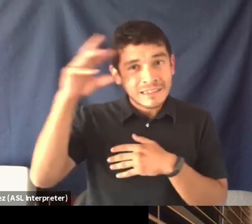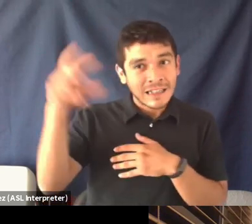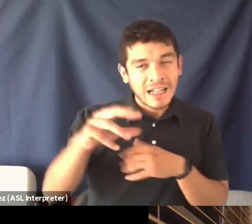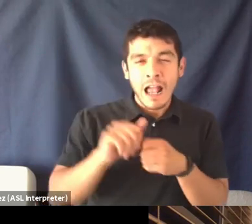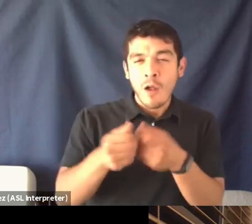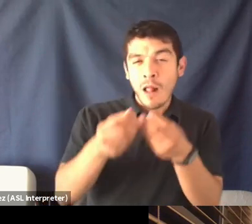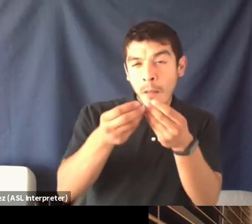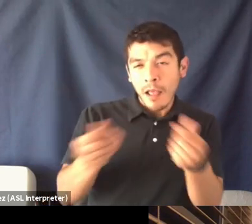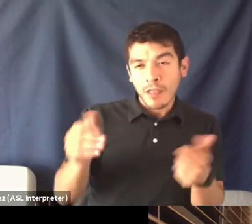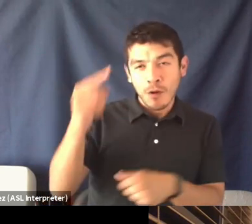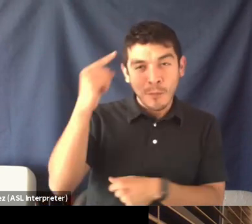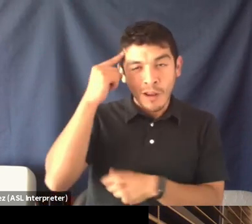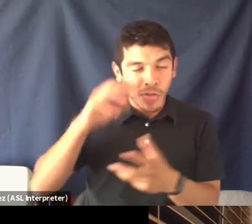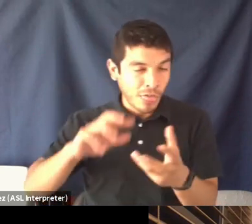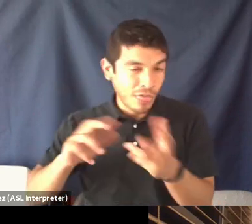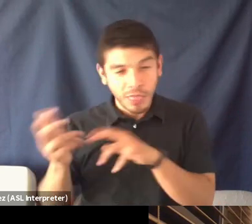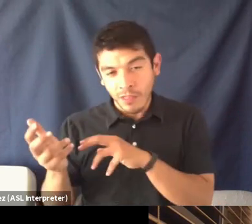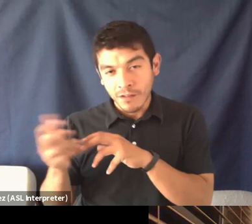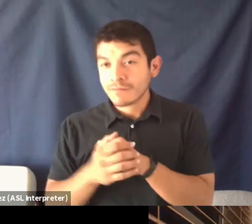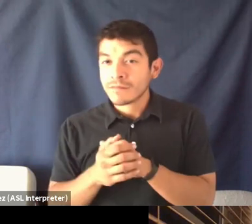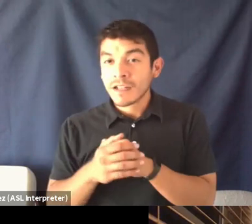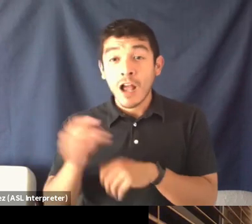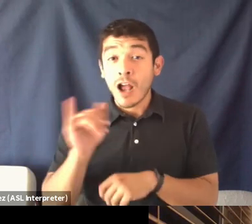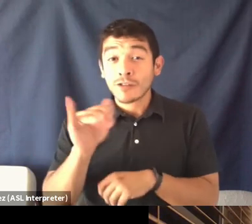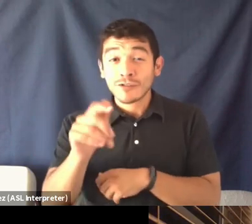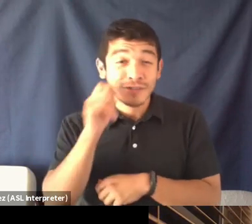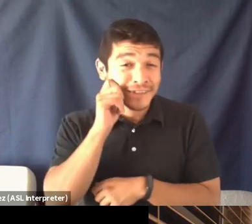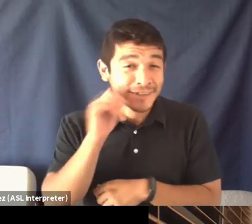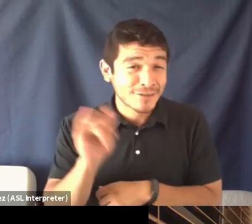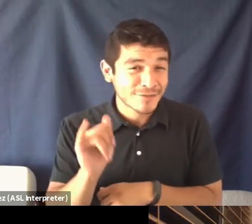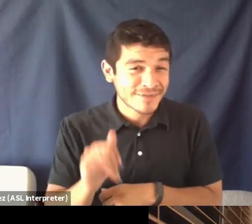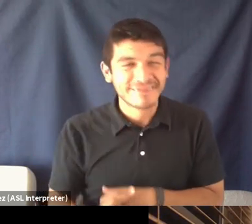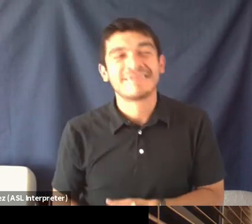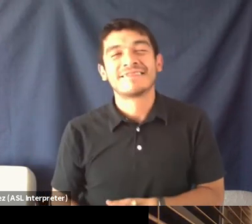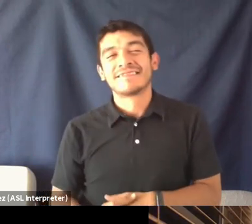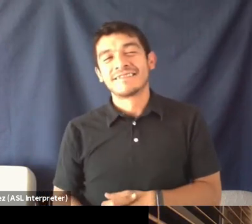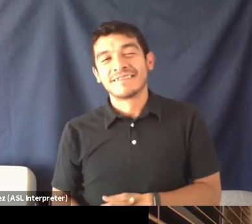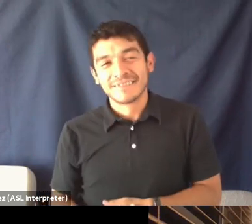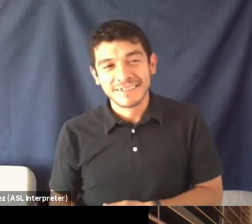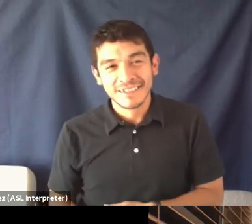and also your skin too, I guess. Well, before we get to the